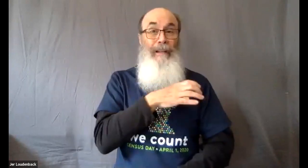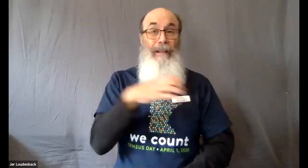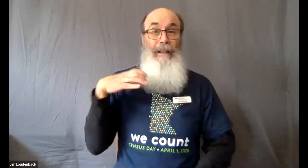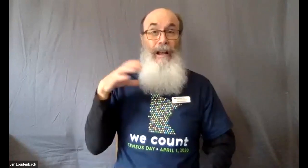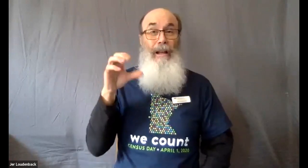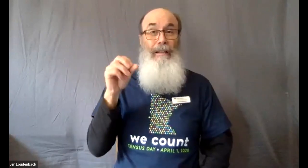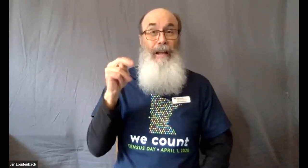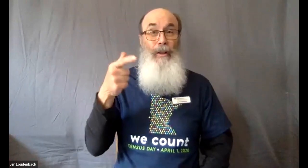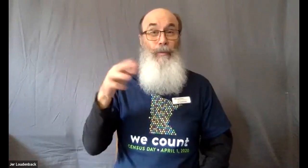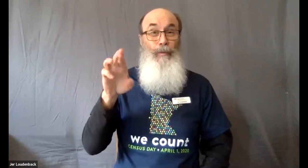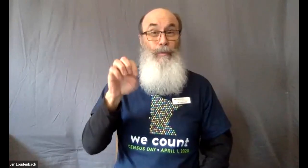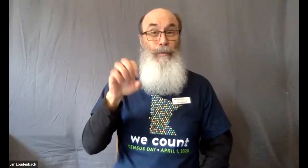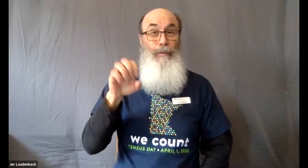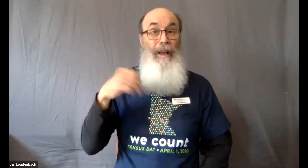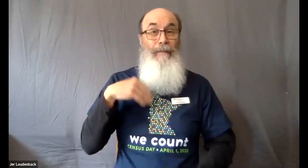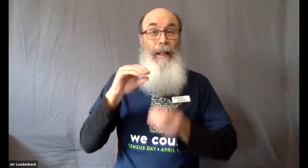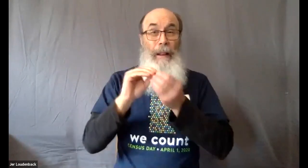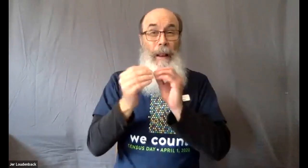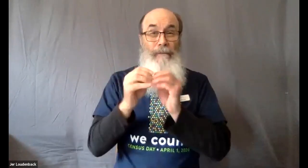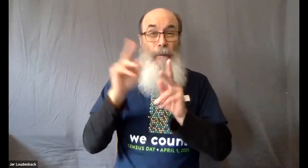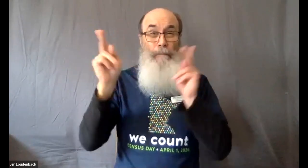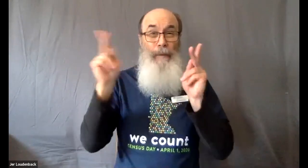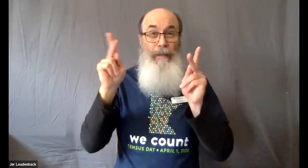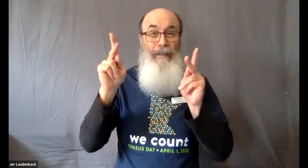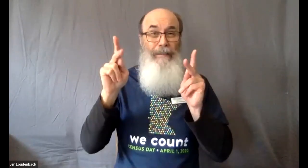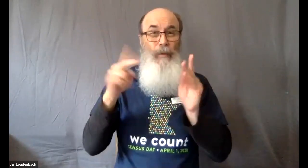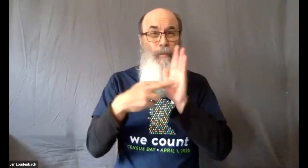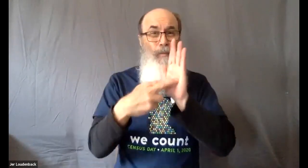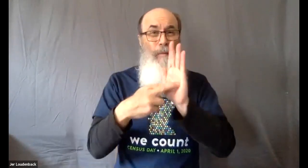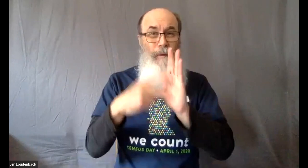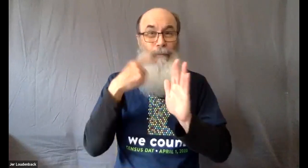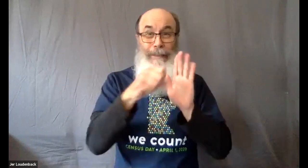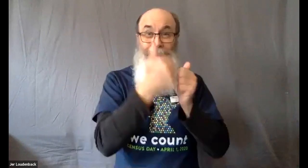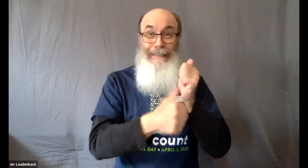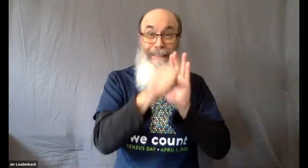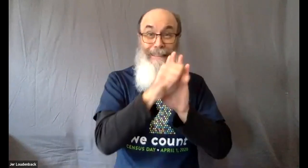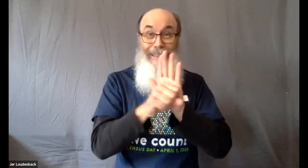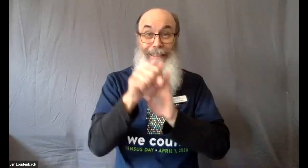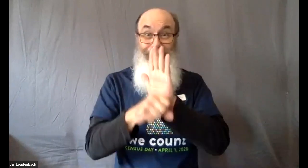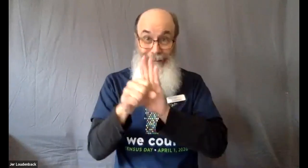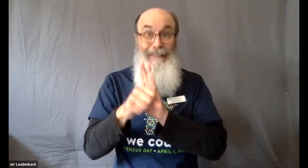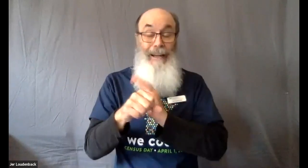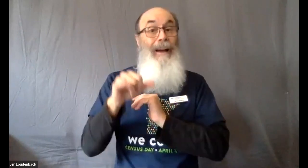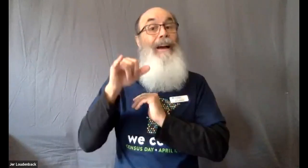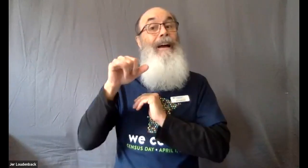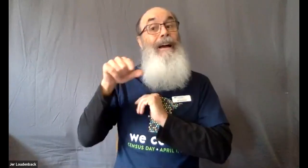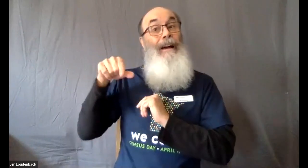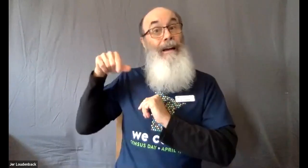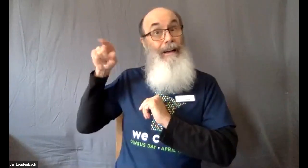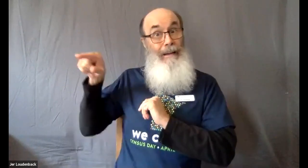Jer, you had something else to mention? Jer: For those who are interested with some of